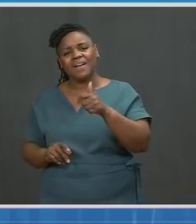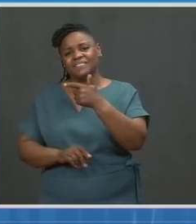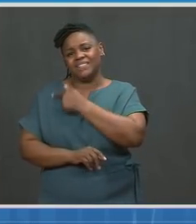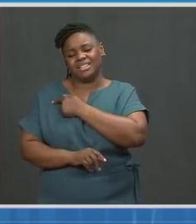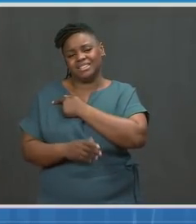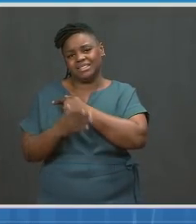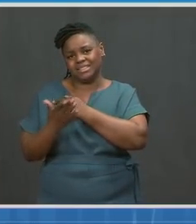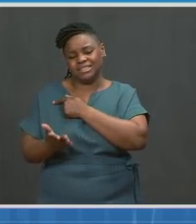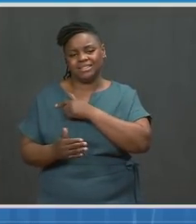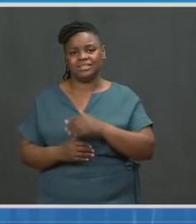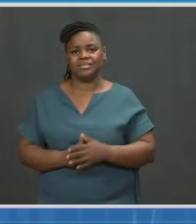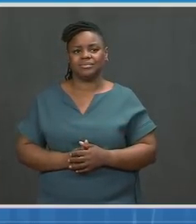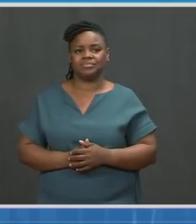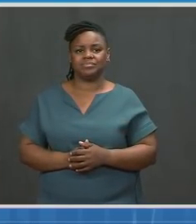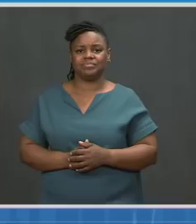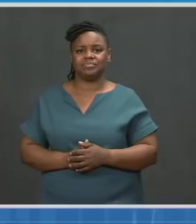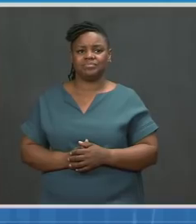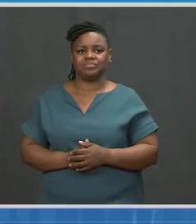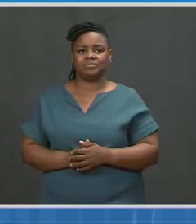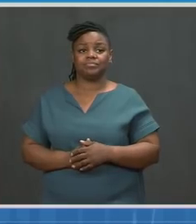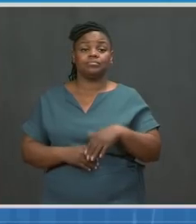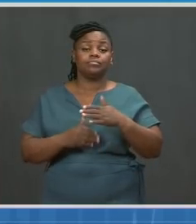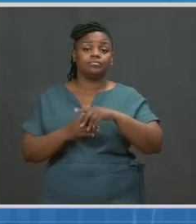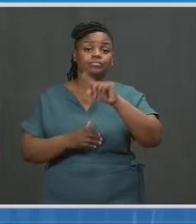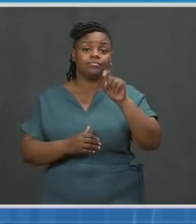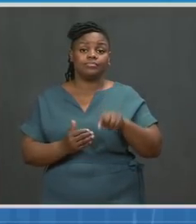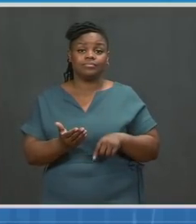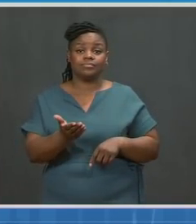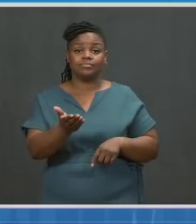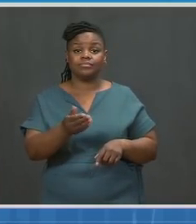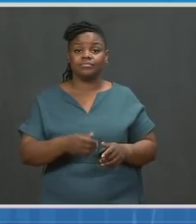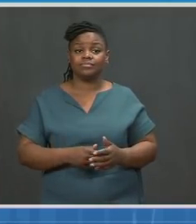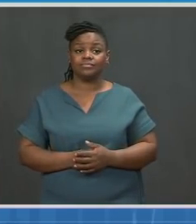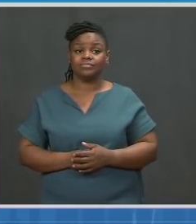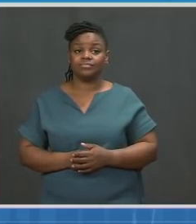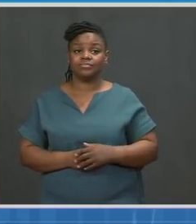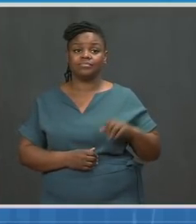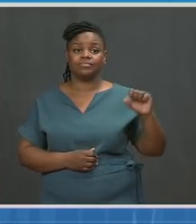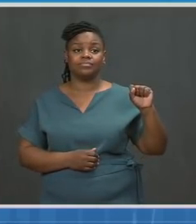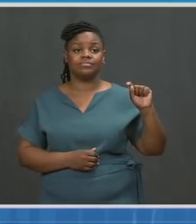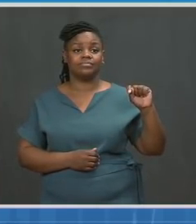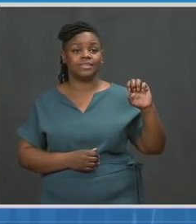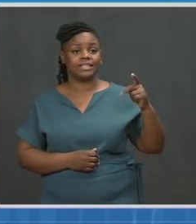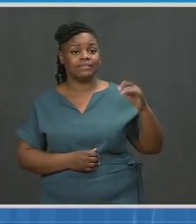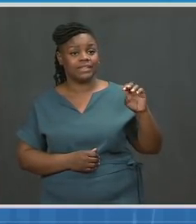Mr. Slavitt: All right. Next question. Moderator: Let's go to Stephanie Ebbs at ABC. The Press: Thank you.